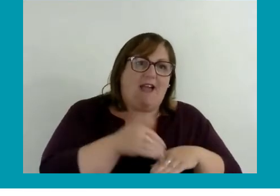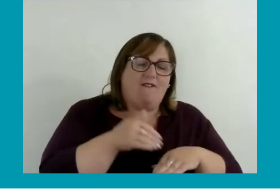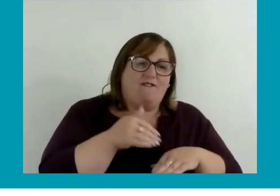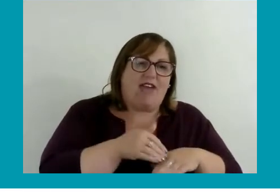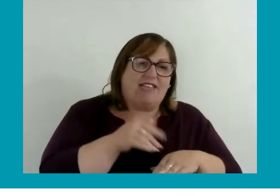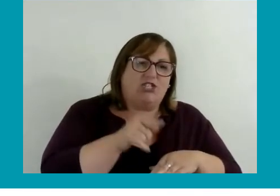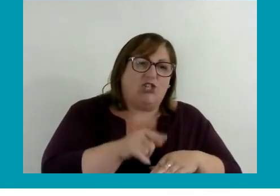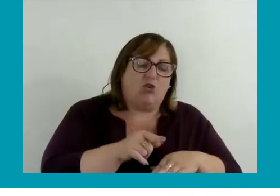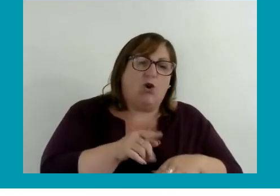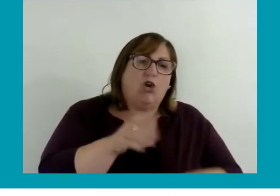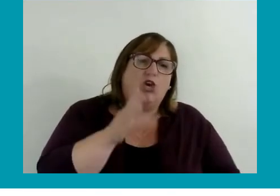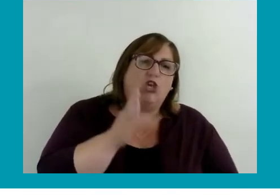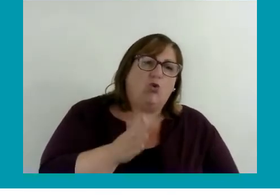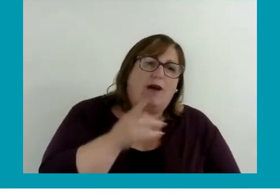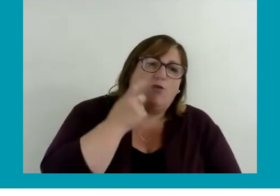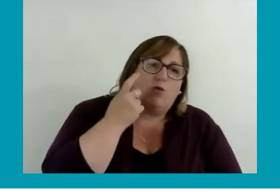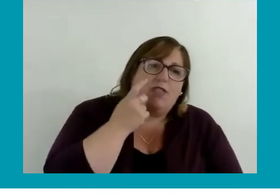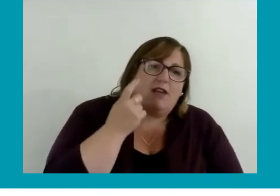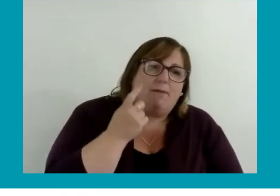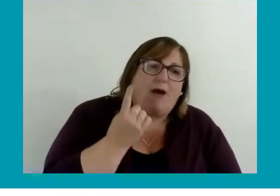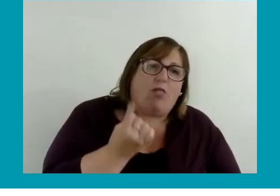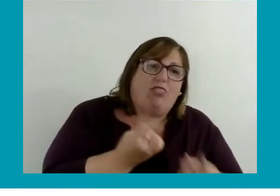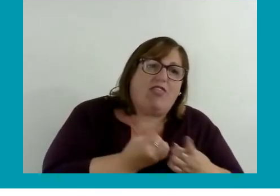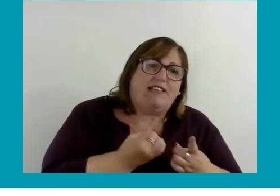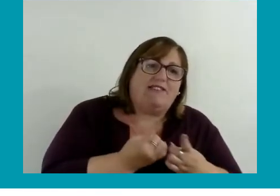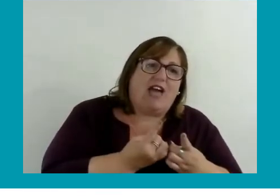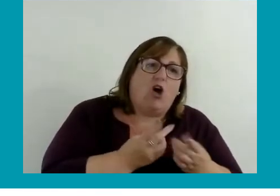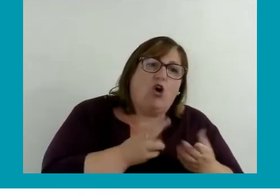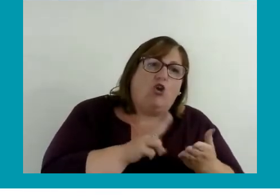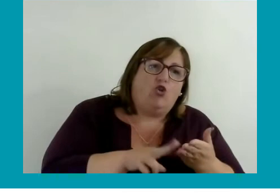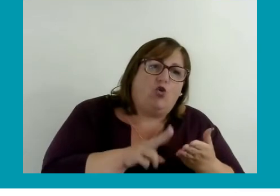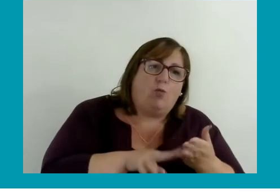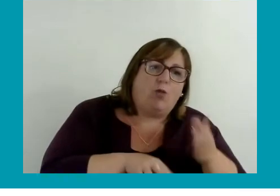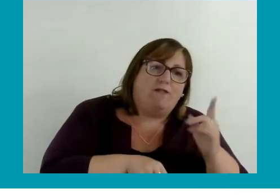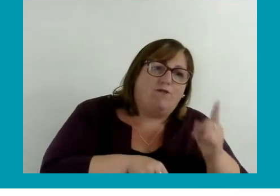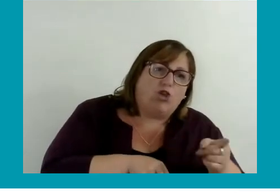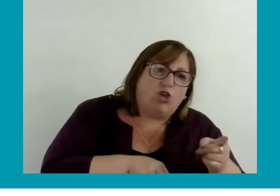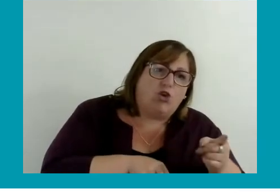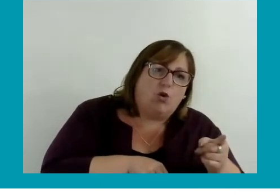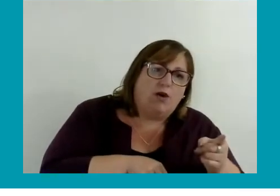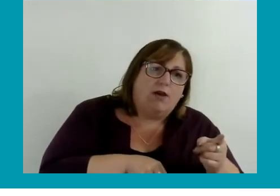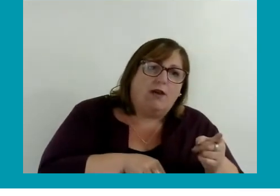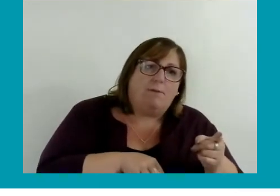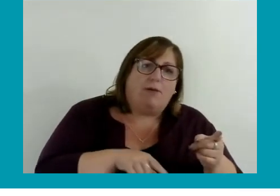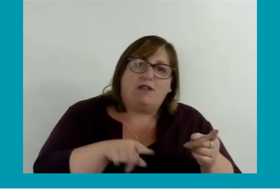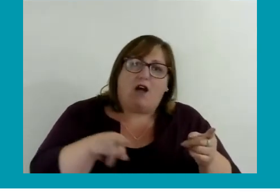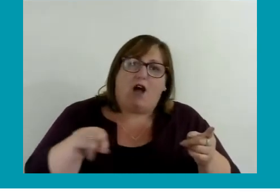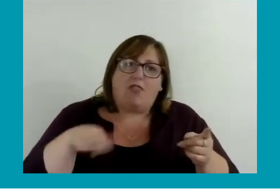but other people don't even know you do them uh people who have tremors oftentimes find that